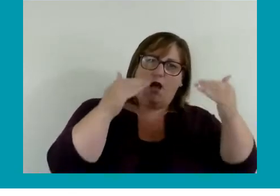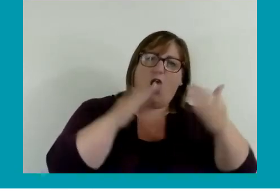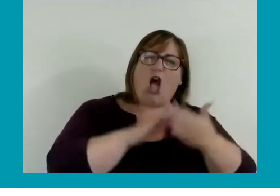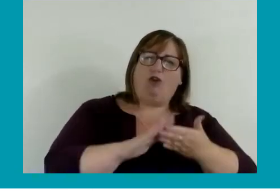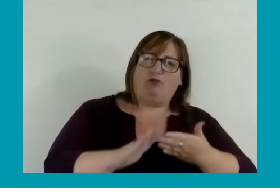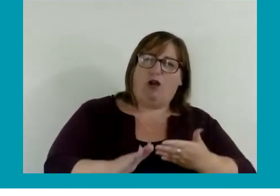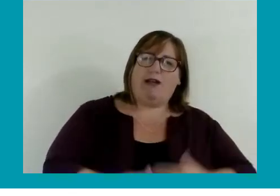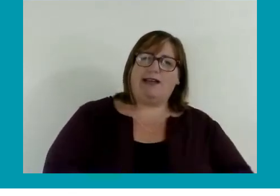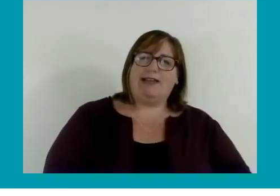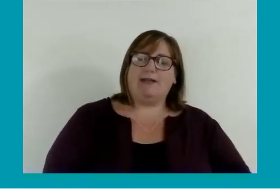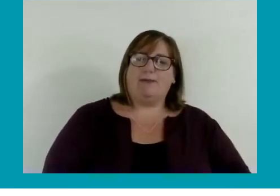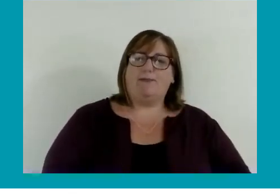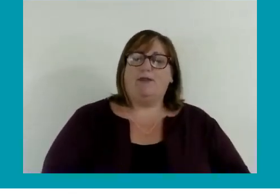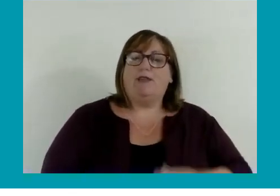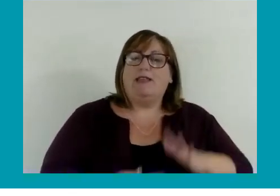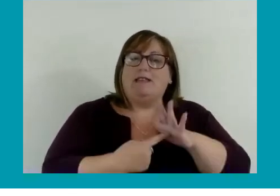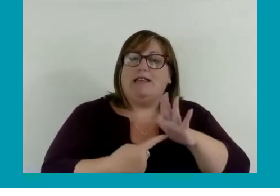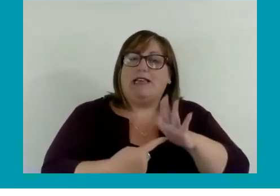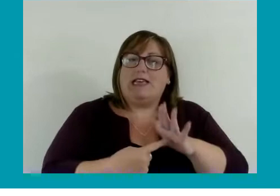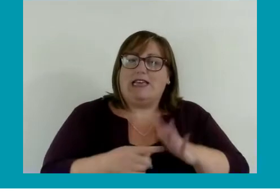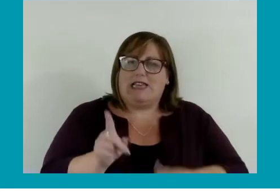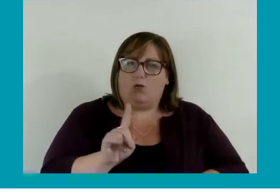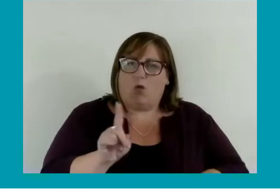the key thing for us at the moment is apprenticeship schemes so we have a lot